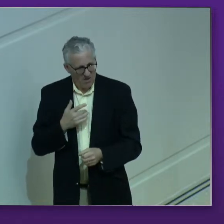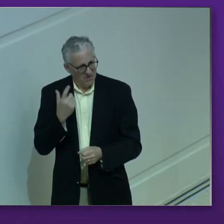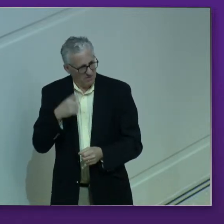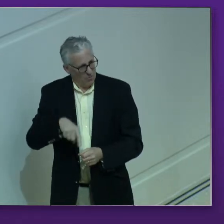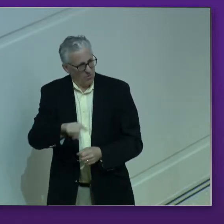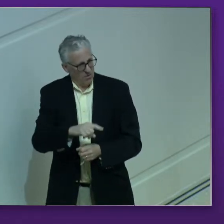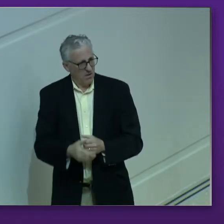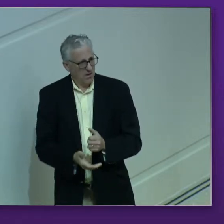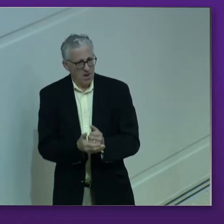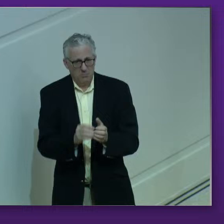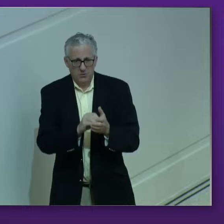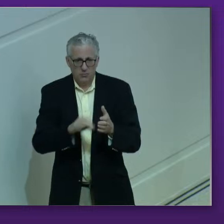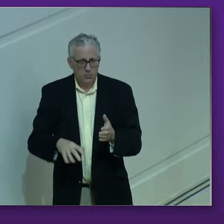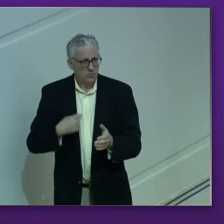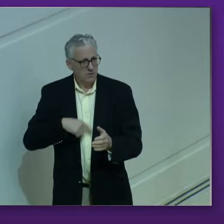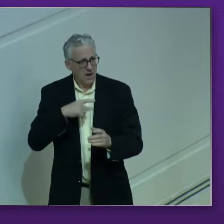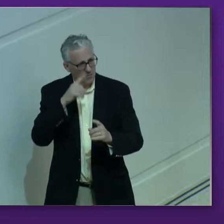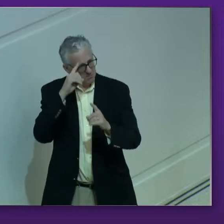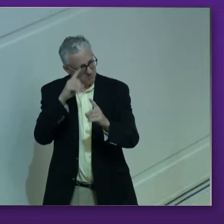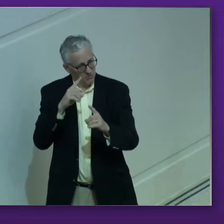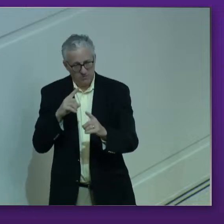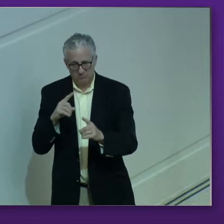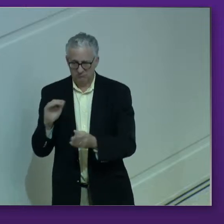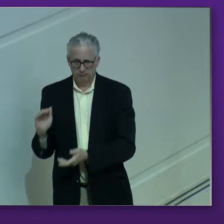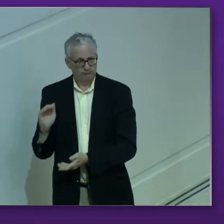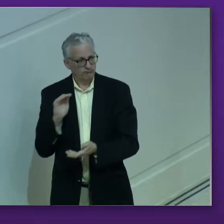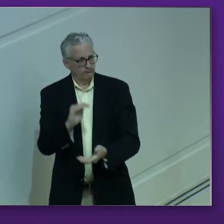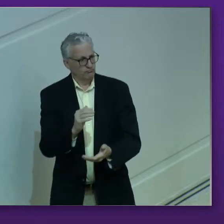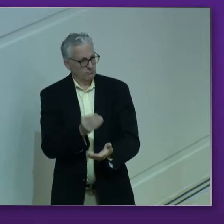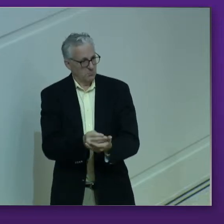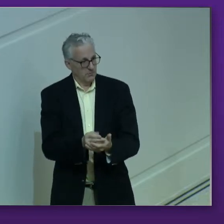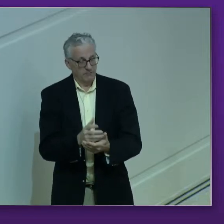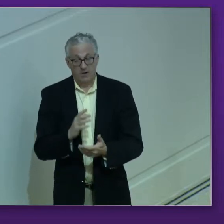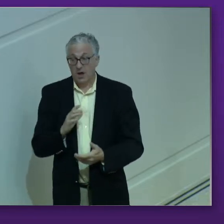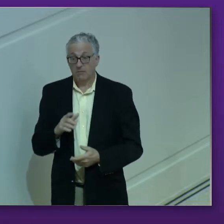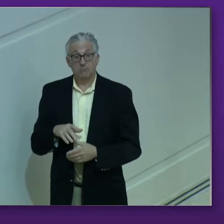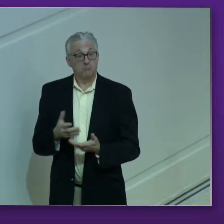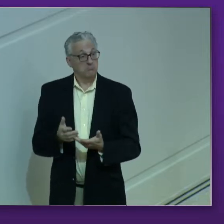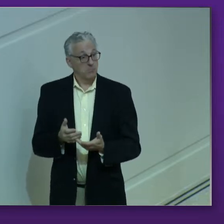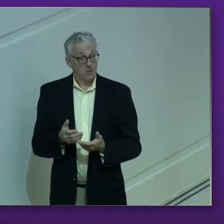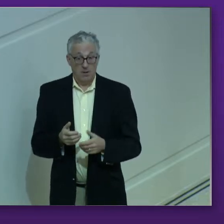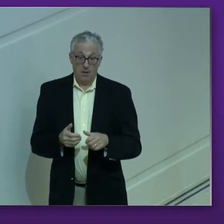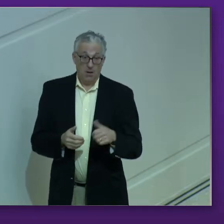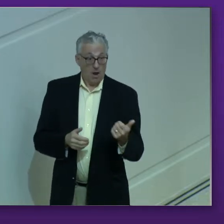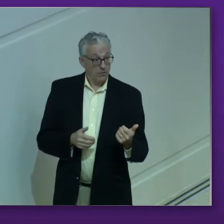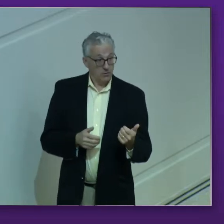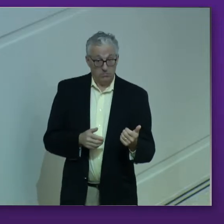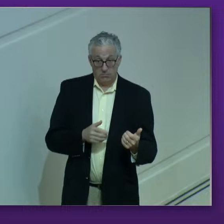SUCH CASES THINK AND POWERFUL MESSAGE. THIS IS A TESTAMENT TO BE BELONGING TO ONE FACULTY MEMBER